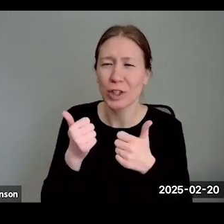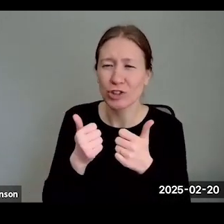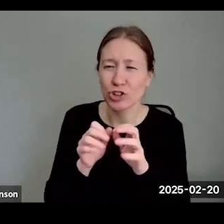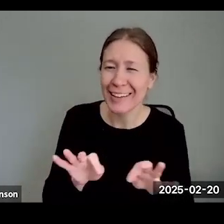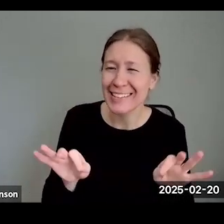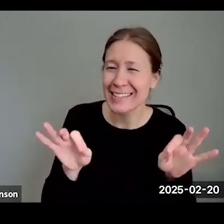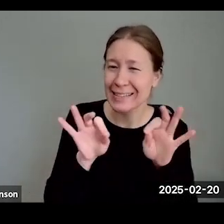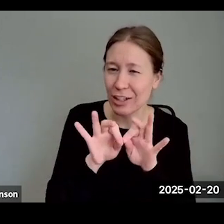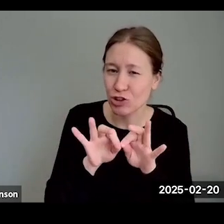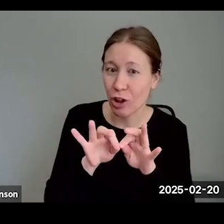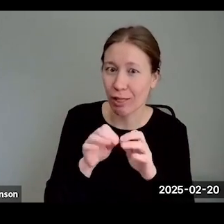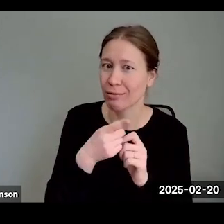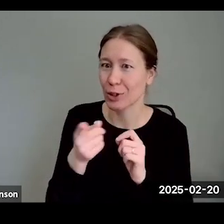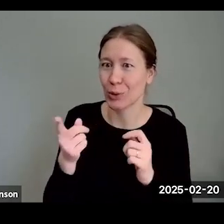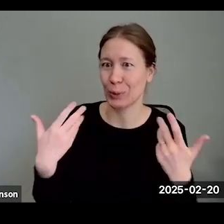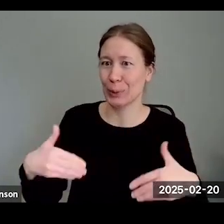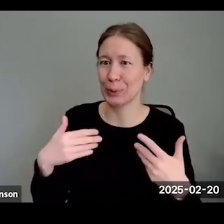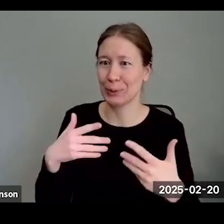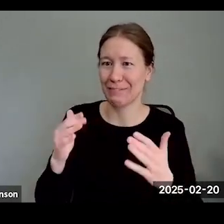Hey, you guys are answering this one really fast.